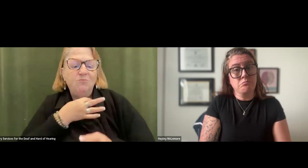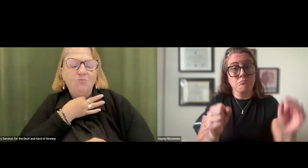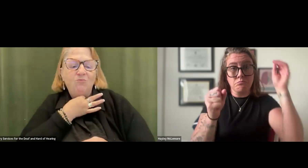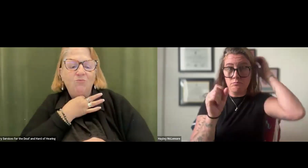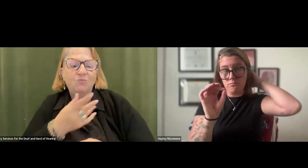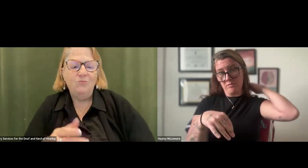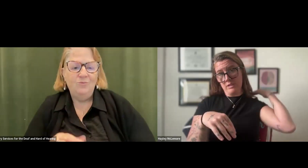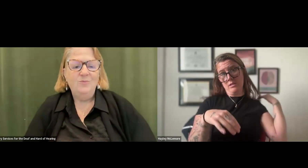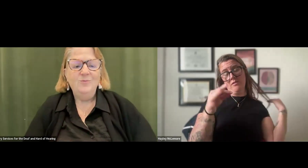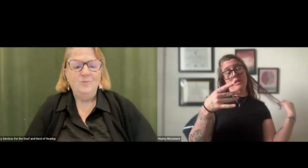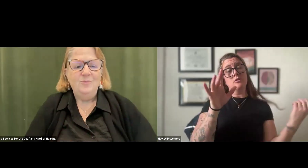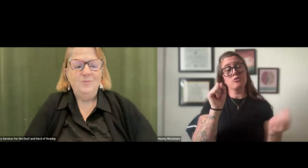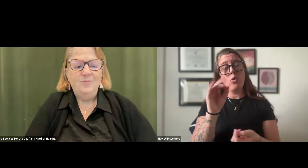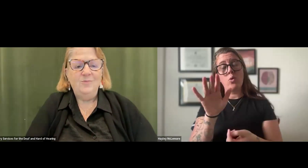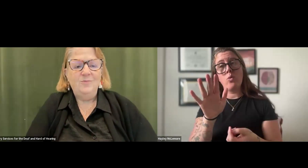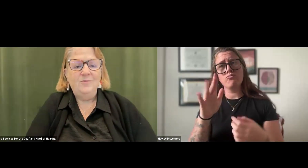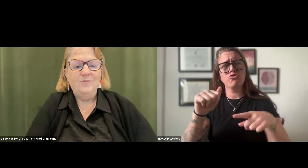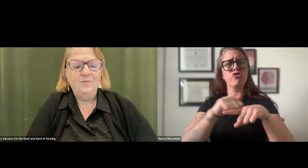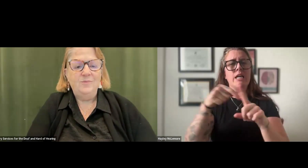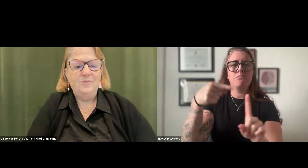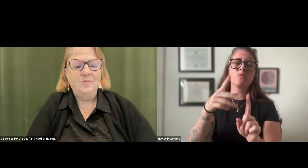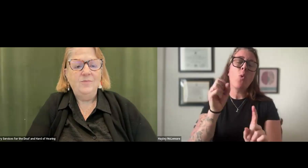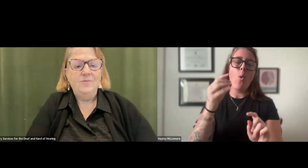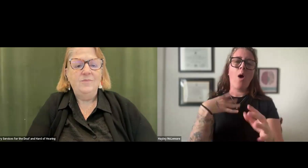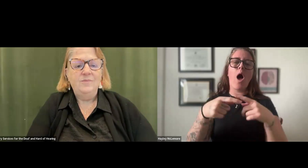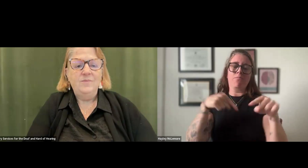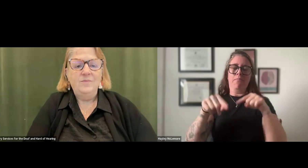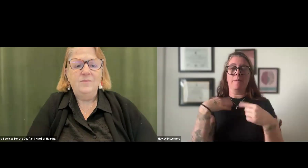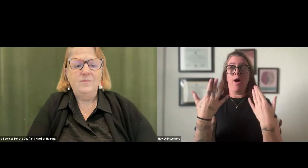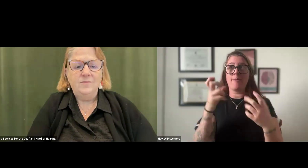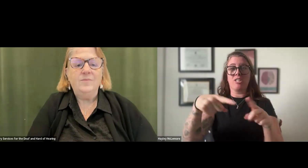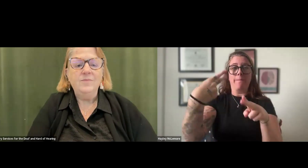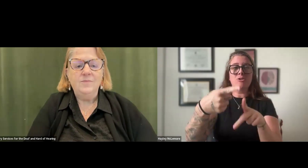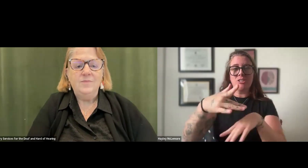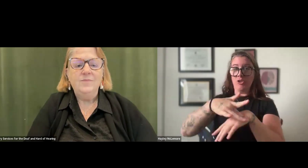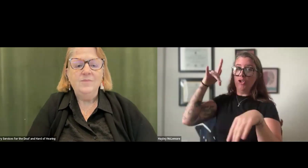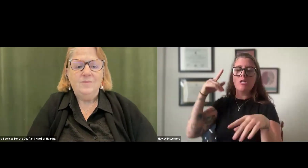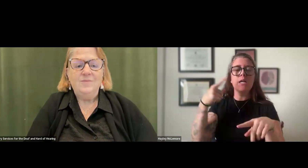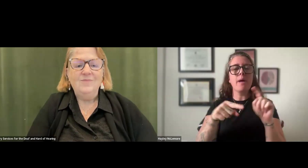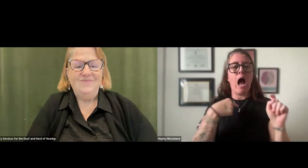or, like, what trainings have you had that have talked about that topic? [Interpreter for Hayley] And Haley's saying: Yeah, so as far as training, let me back up a little bit.